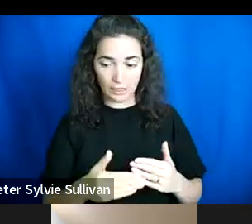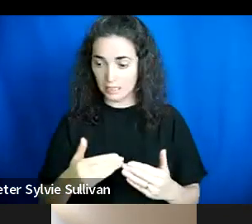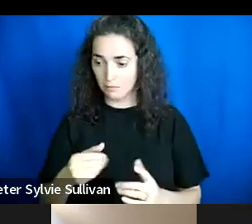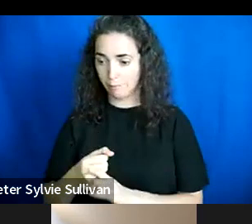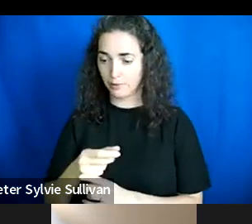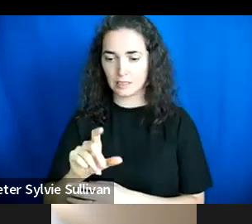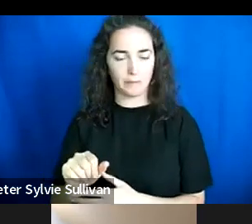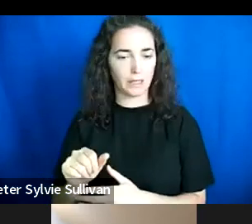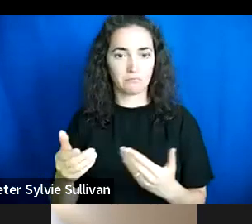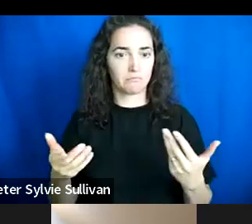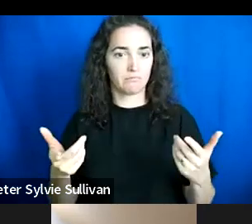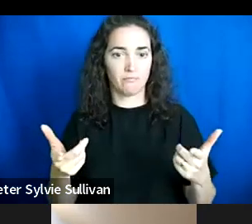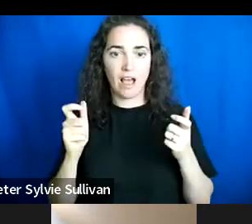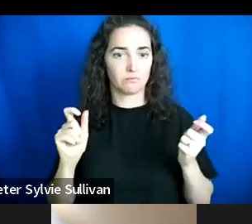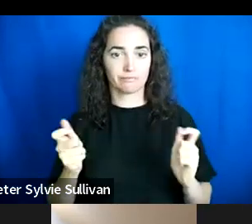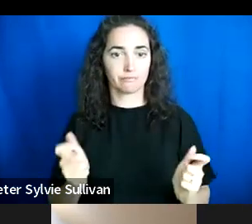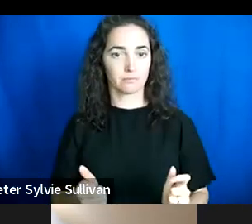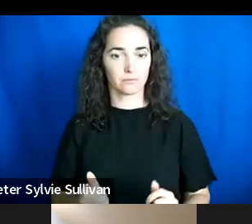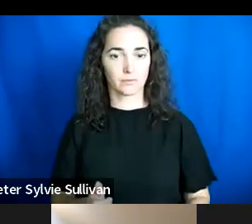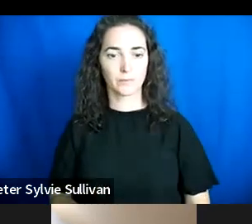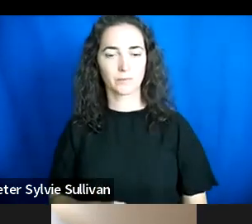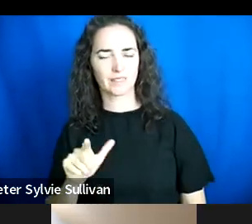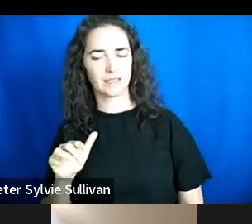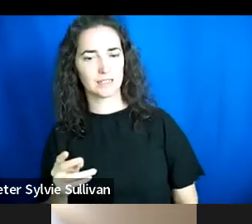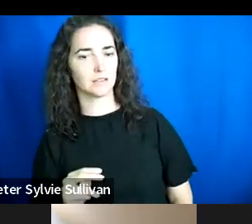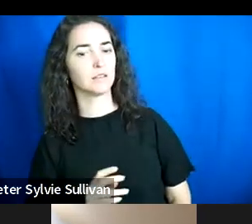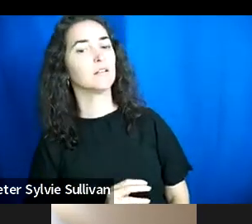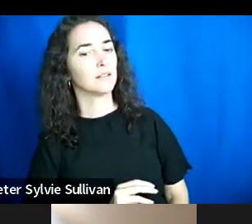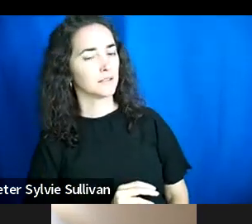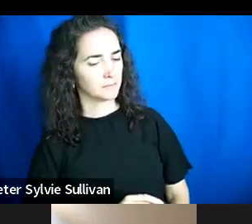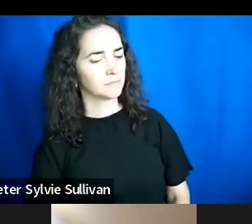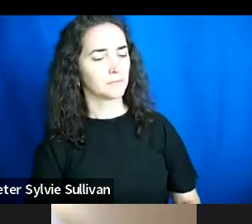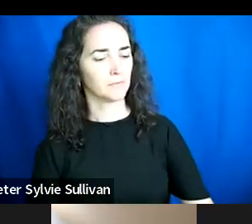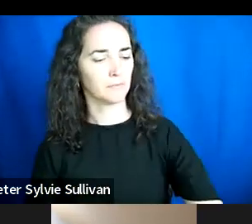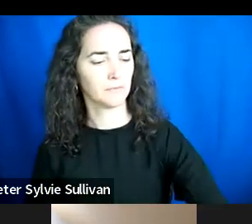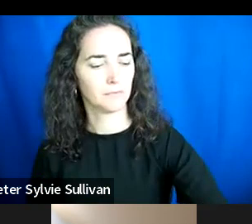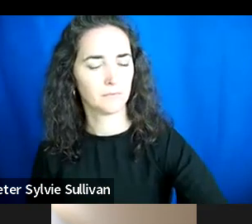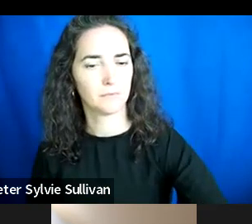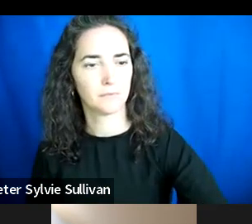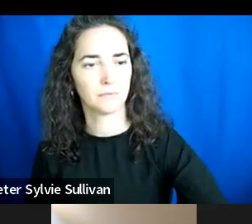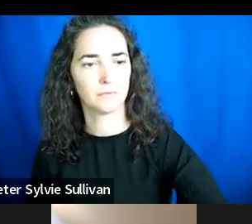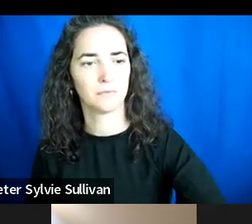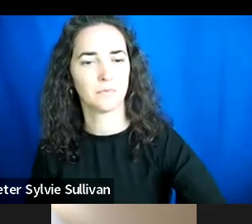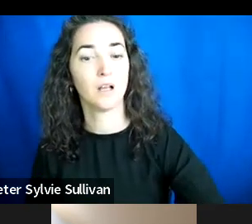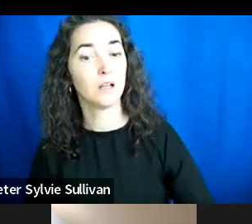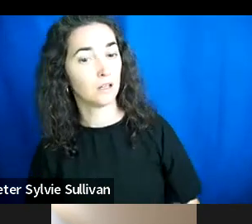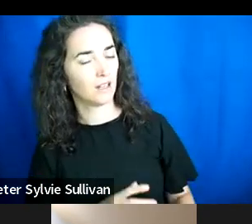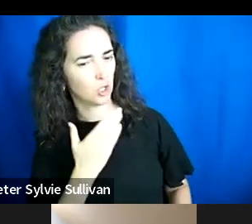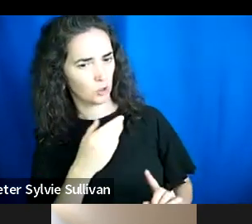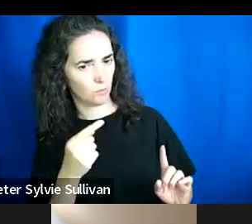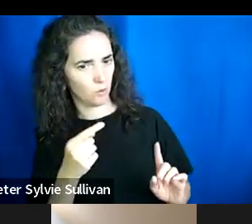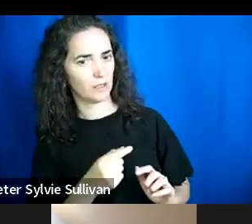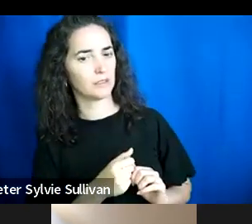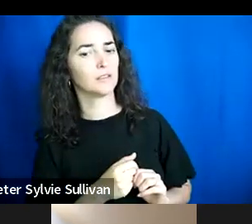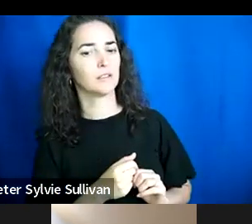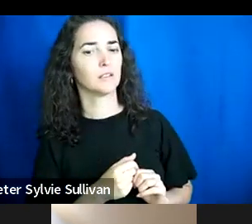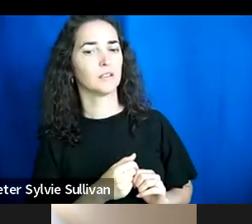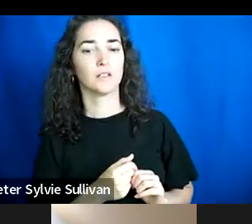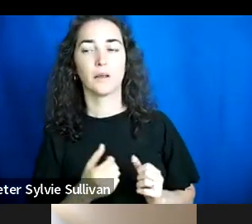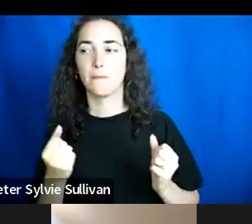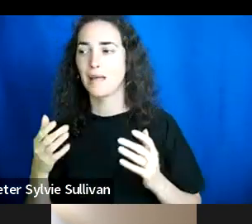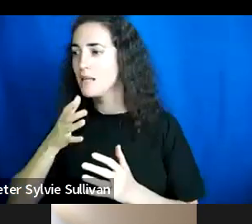I think you bring up a great point about how fragile Life can be, because I I know I hear like the new parents a lot of times like everything will be fine as long as you're trial.